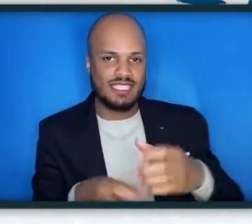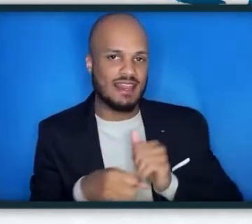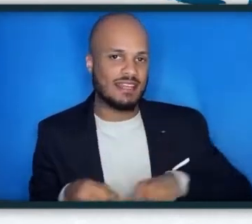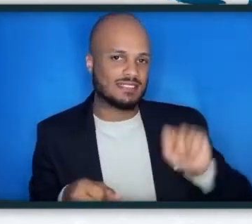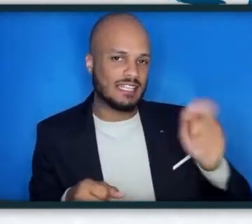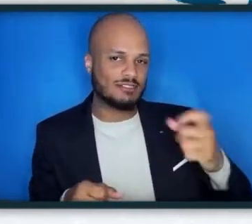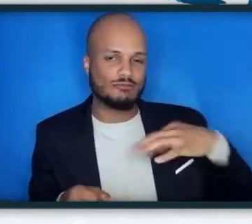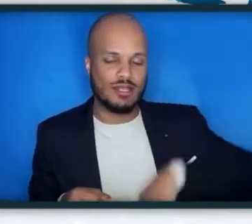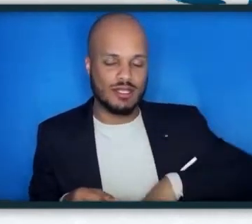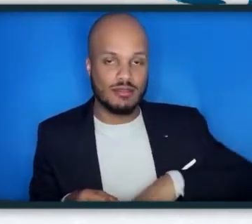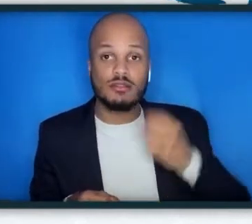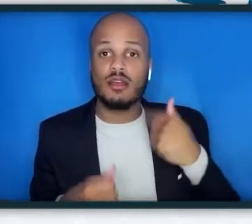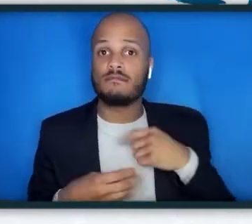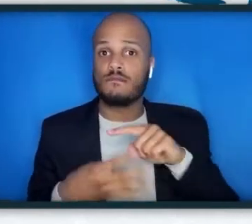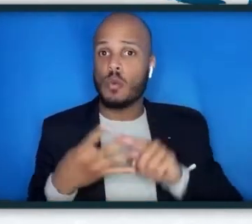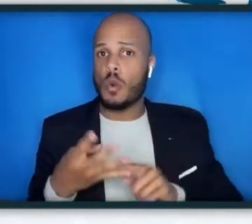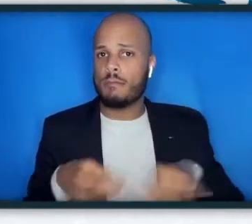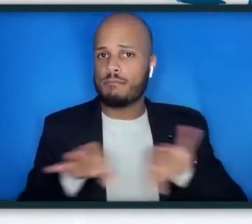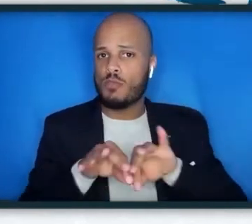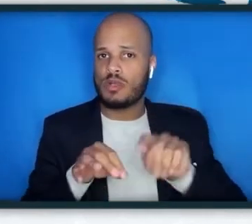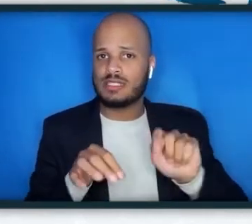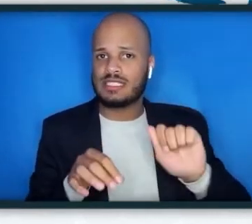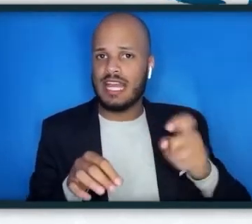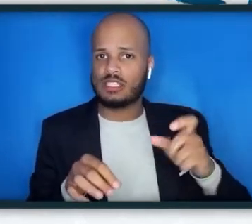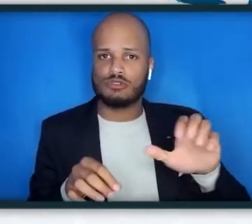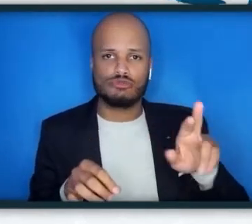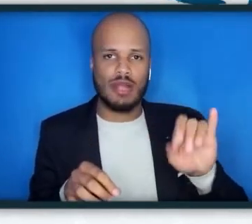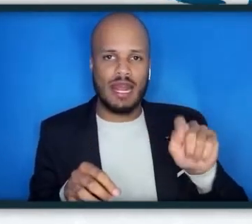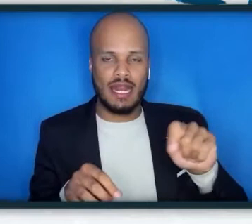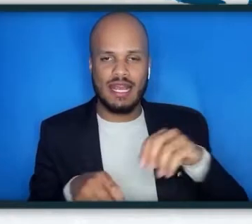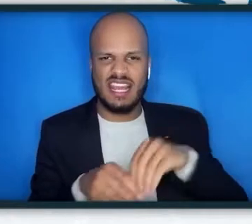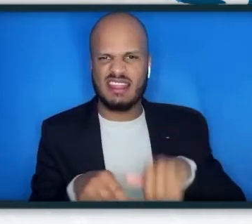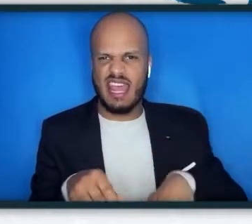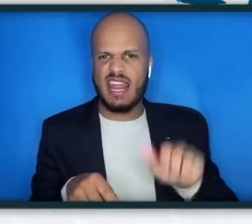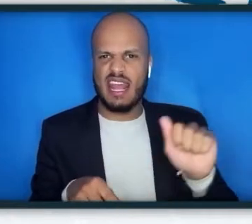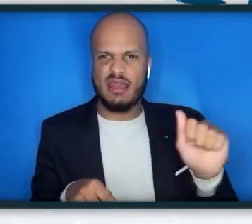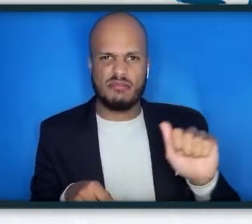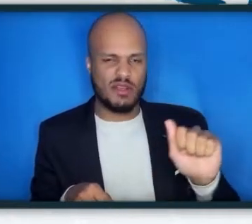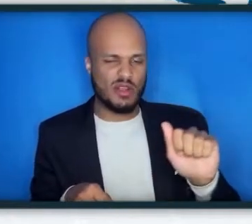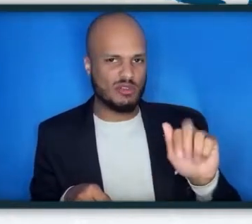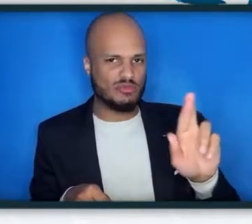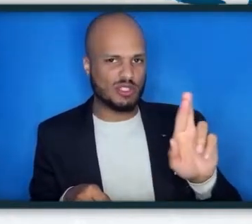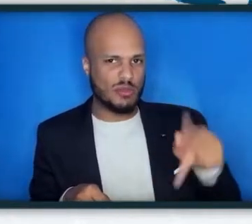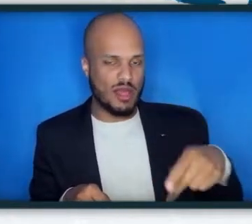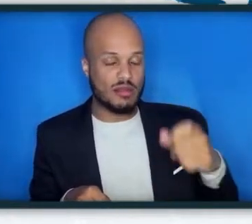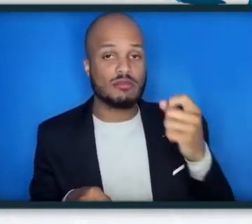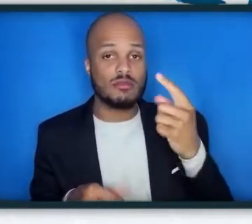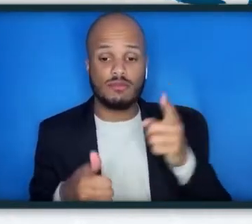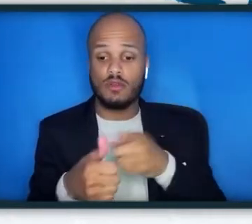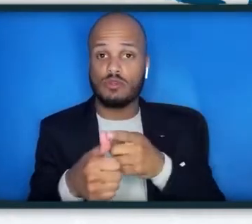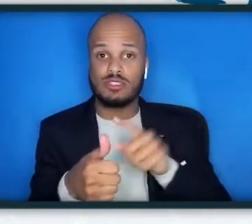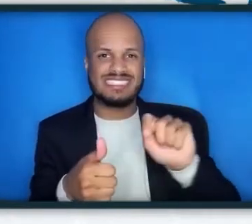There are four important tax credits in the Rescue Plan that you should be aware of. First, the child tax credit.